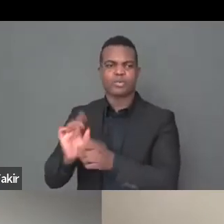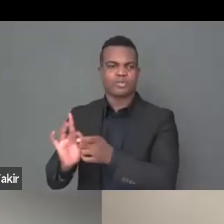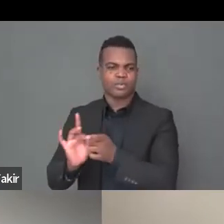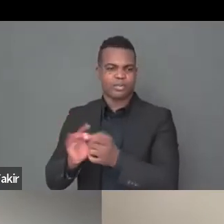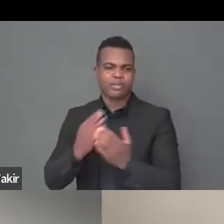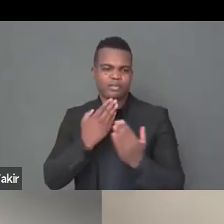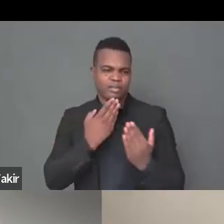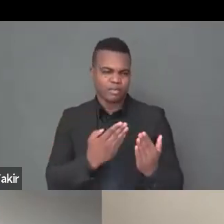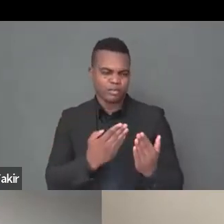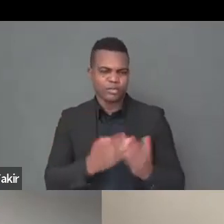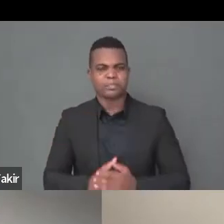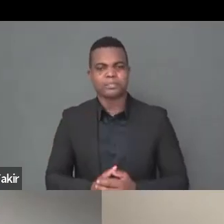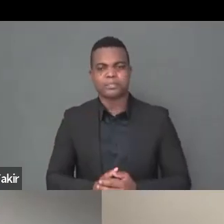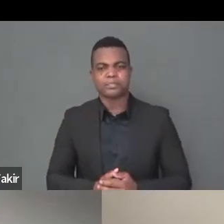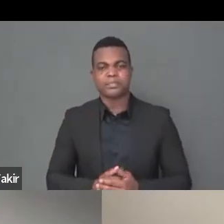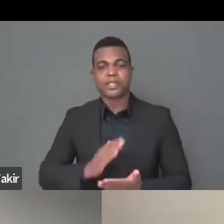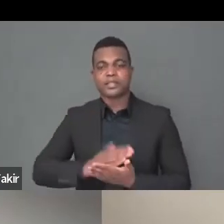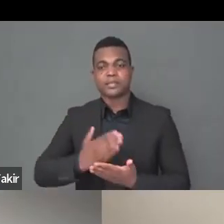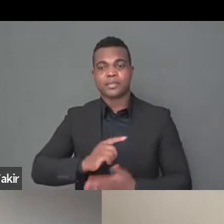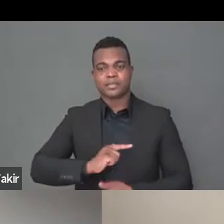Mohammed Ali Loutfy: Can you please. Eric Ngondi: winding up display.